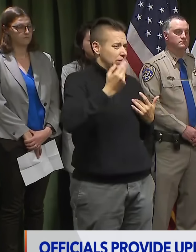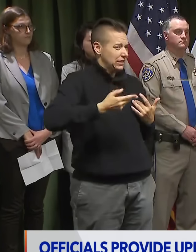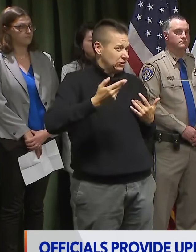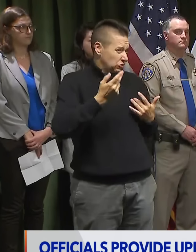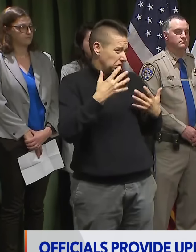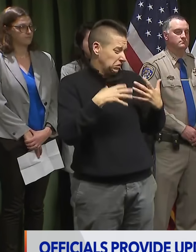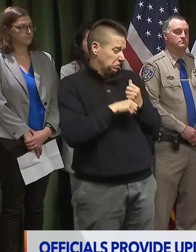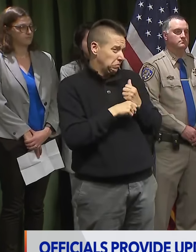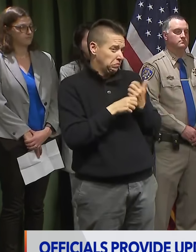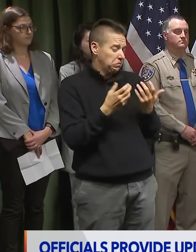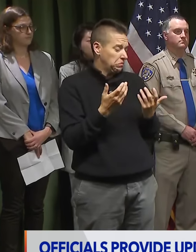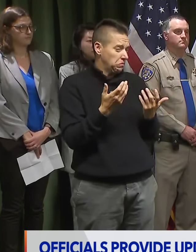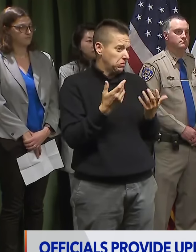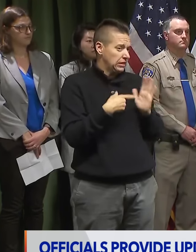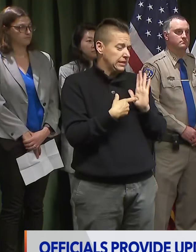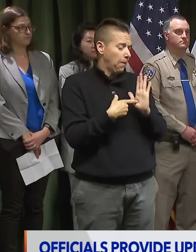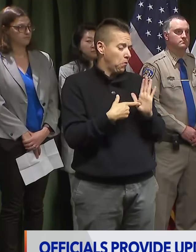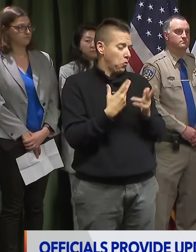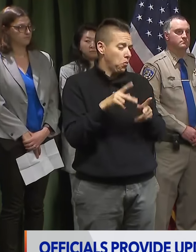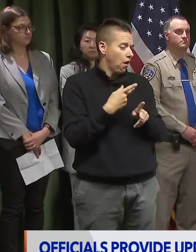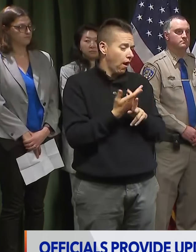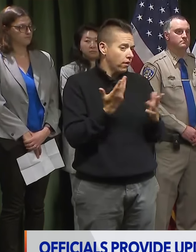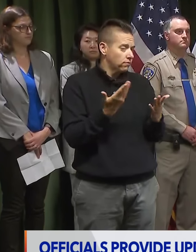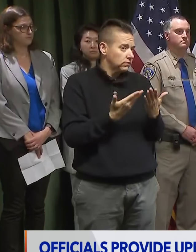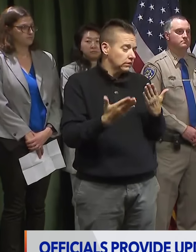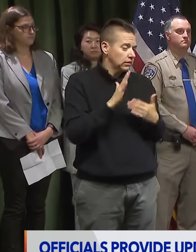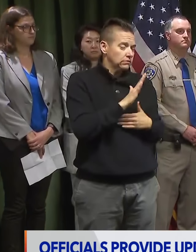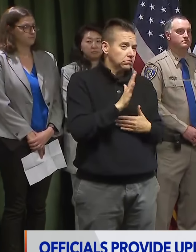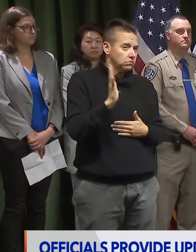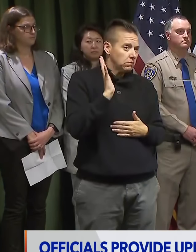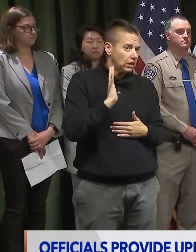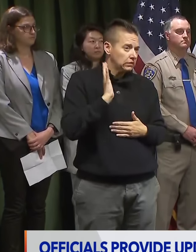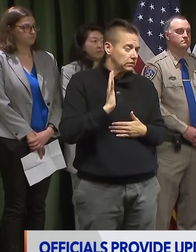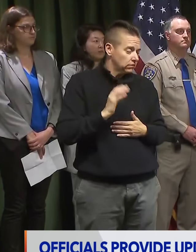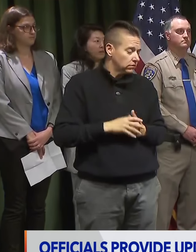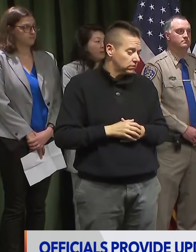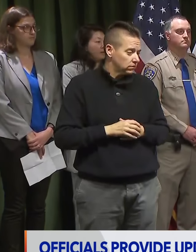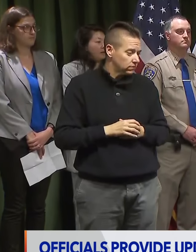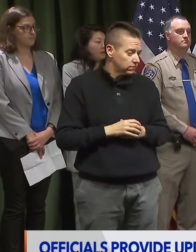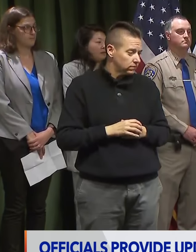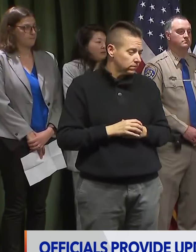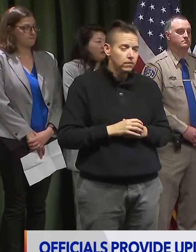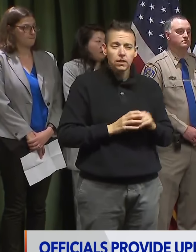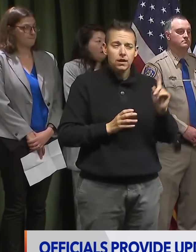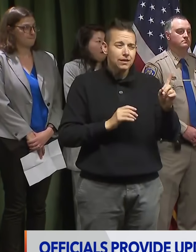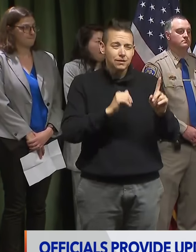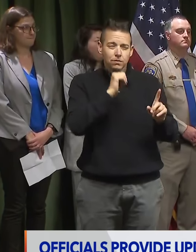FIREARM IN HIS POSSESSION WITH THIS CRIMINAL HISTORY. TELL THAT CRIMINAL HISTORY JUST A LITTLE BIT FOR US